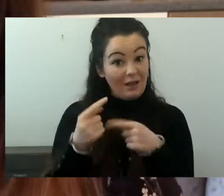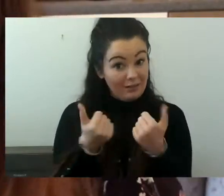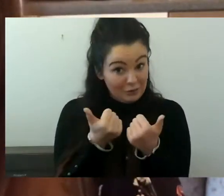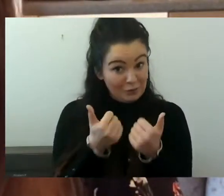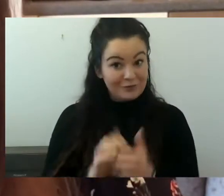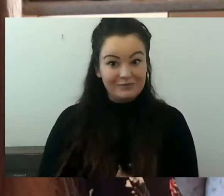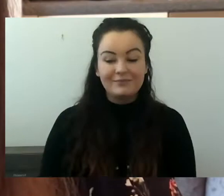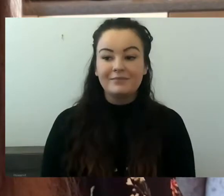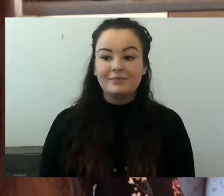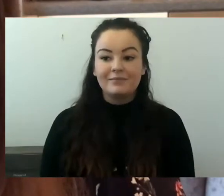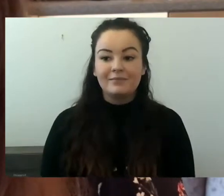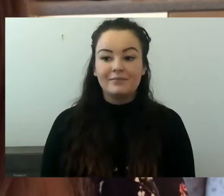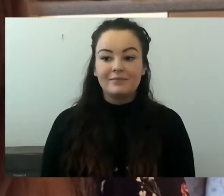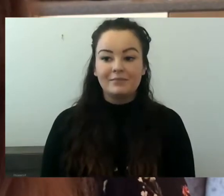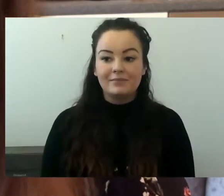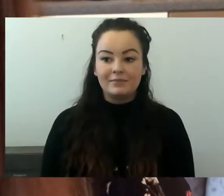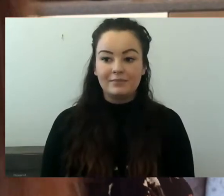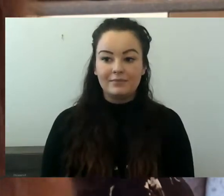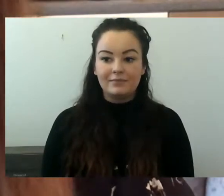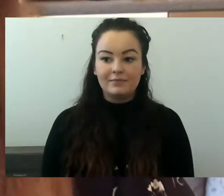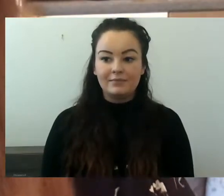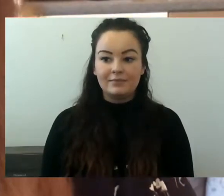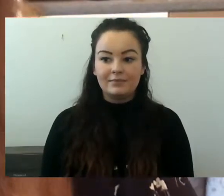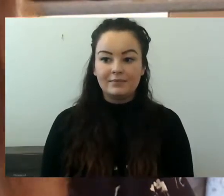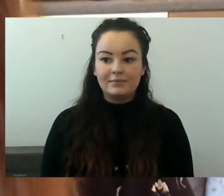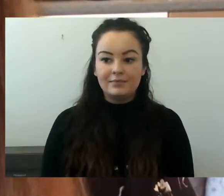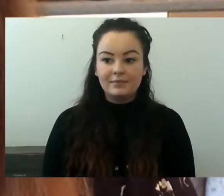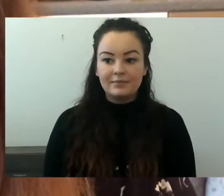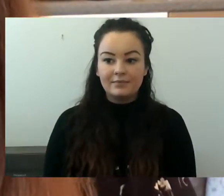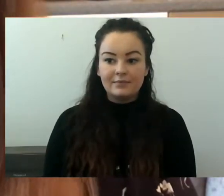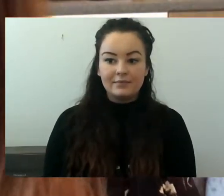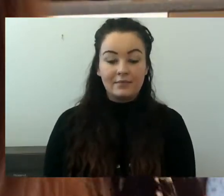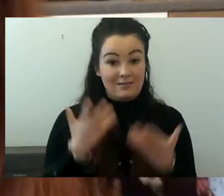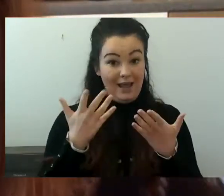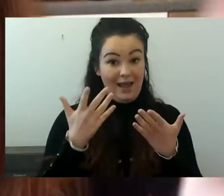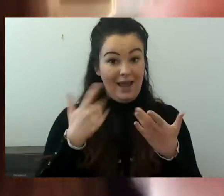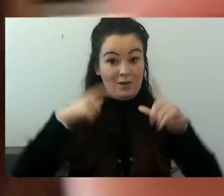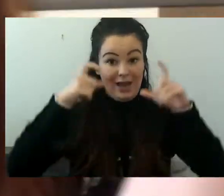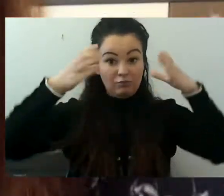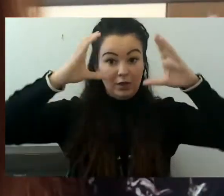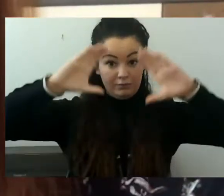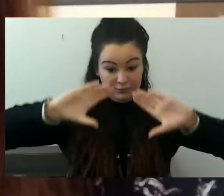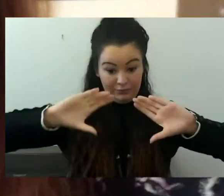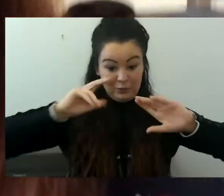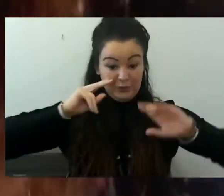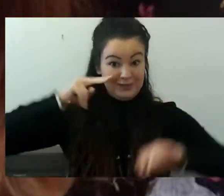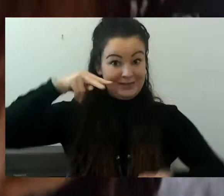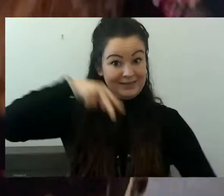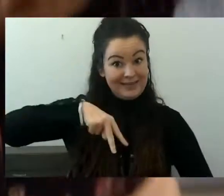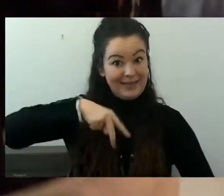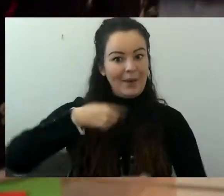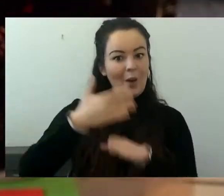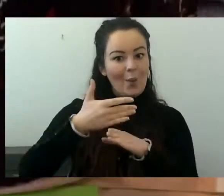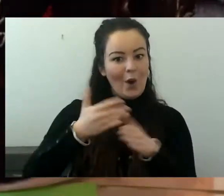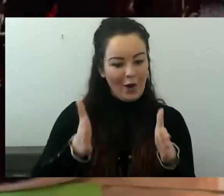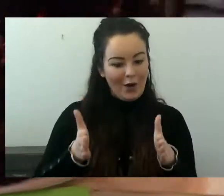but we'll just work with whatever we've got. So I'm just going to move my camera down so you can